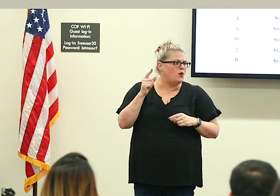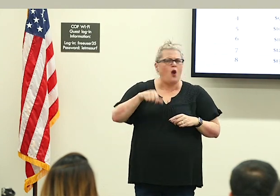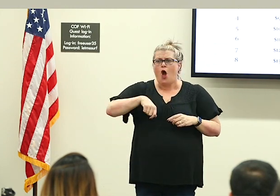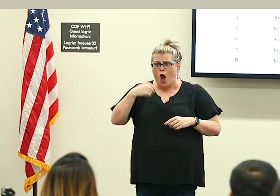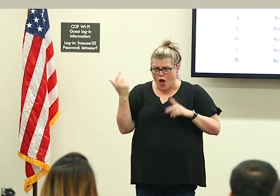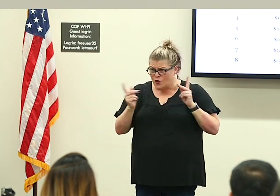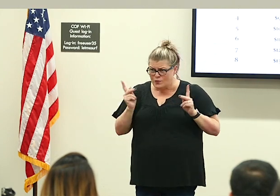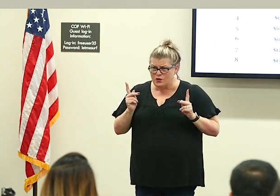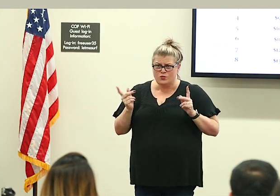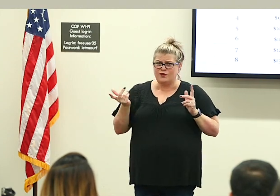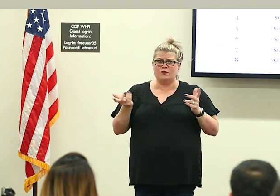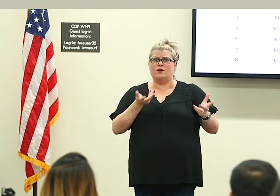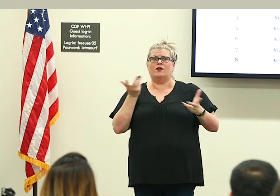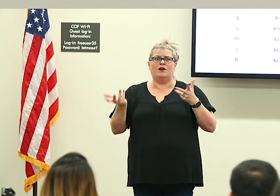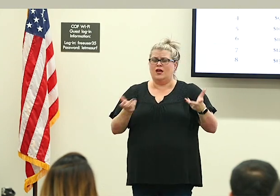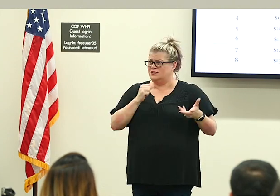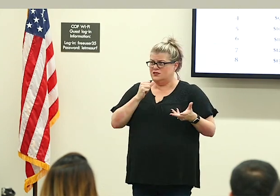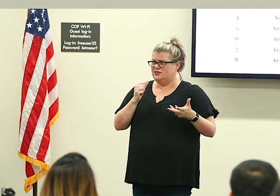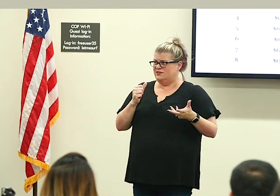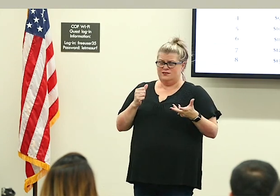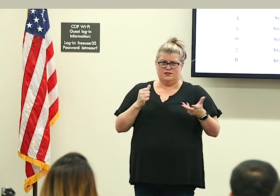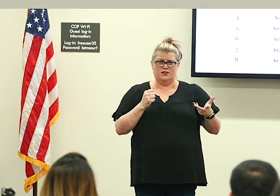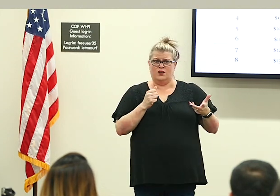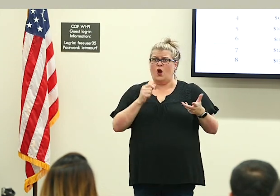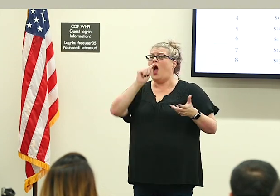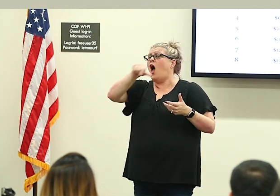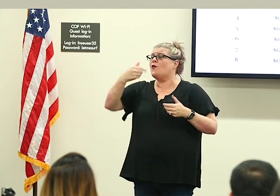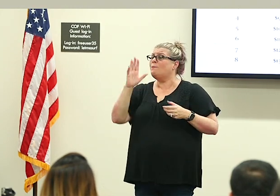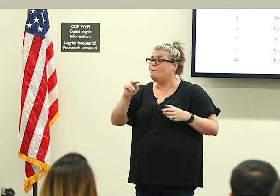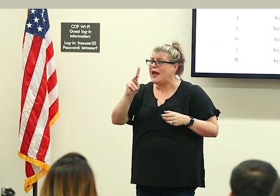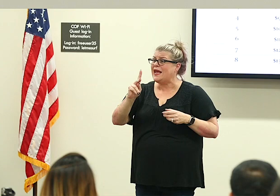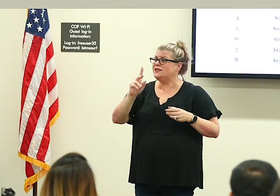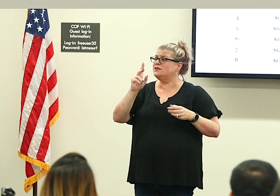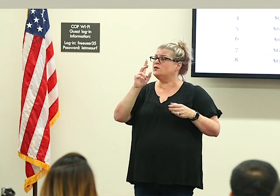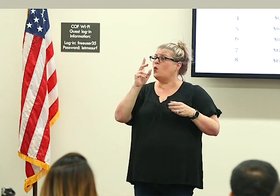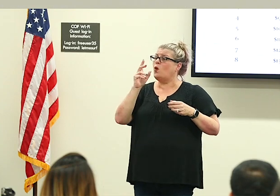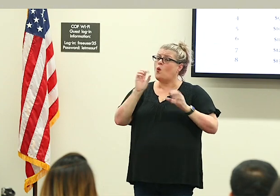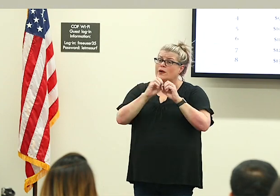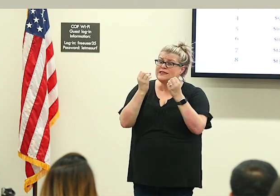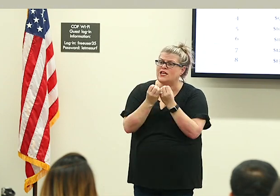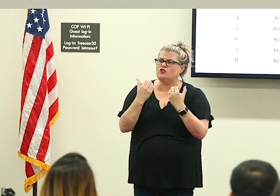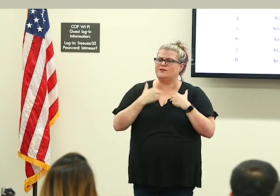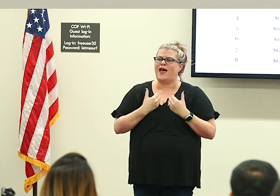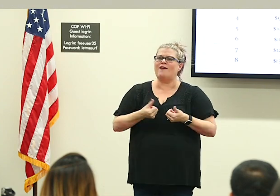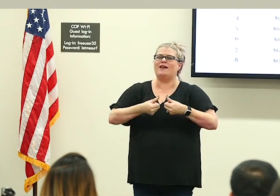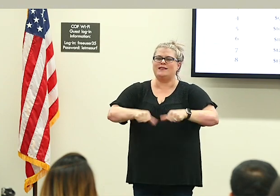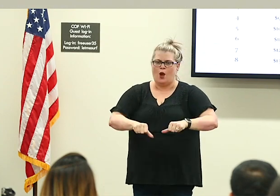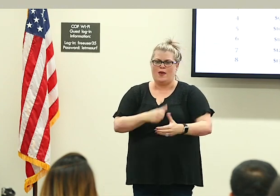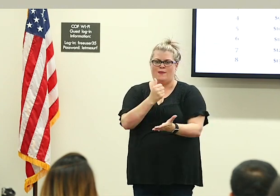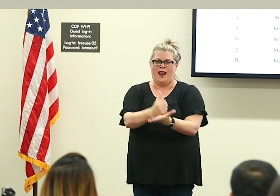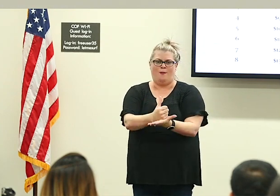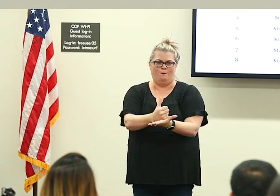who might have some down payment assistance programs. So, I just want you to be aware to look out for that.